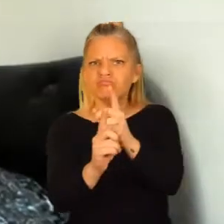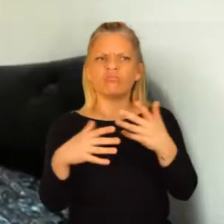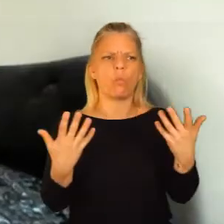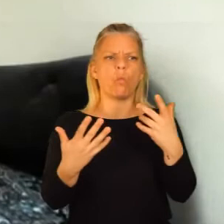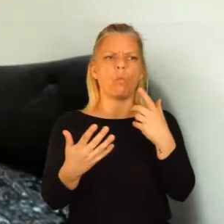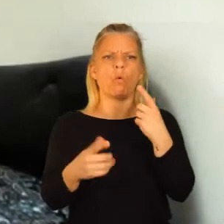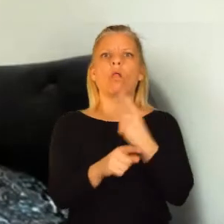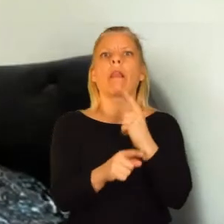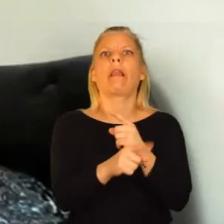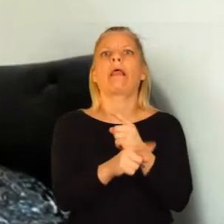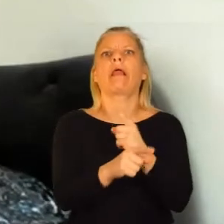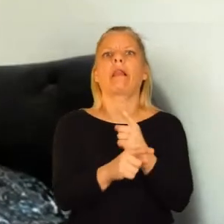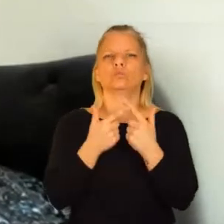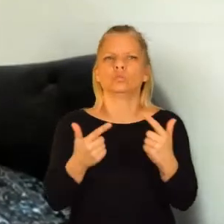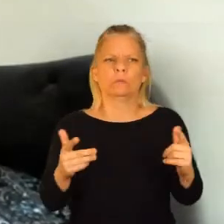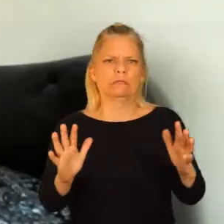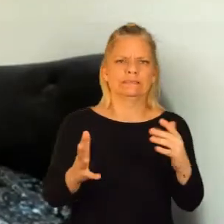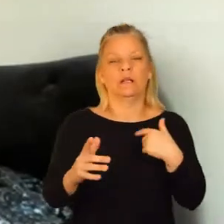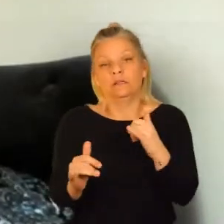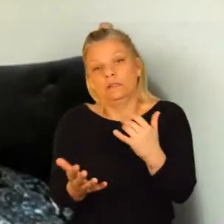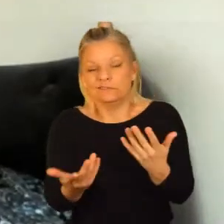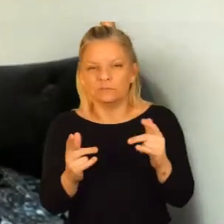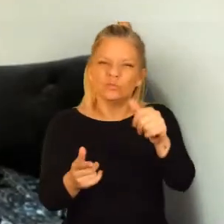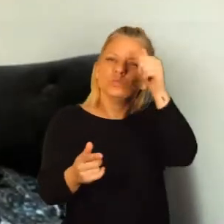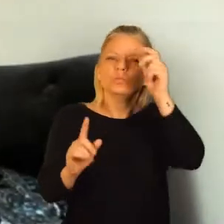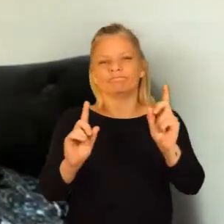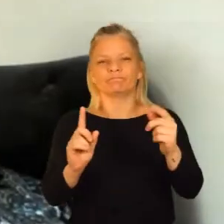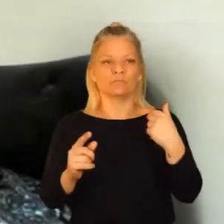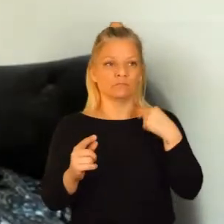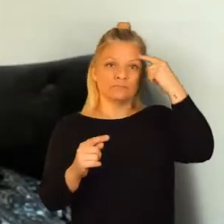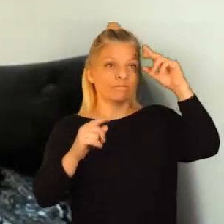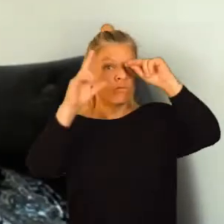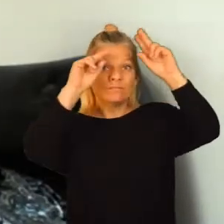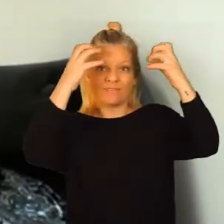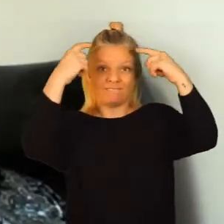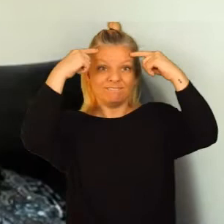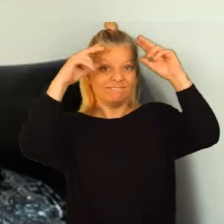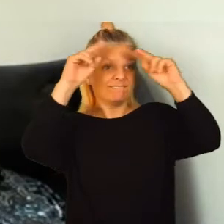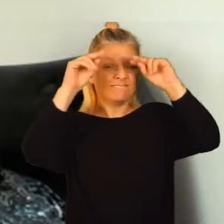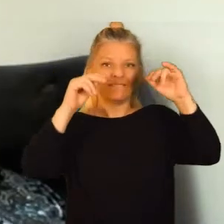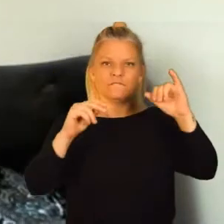So a lot of my style as a facilitator is to speak about stuff that's going on in my head.